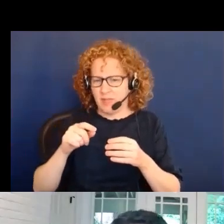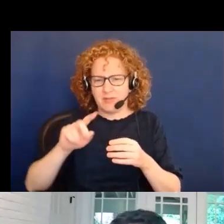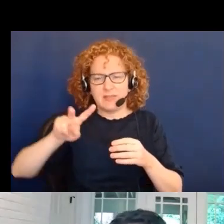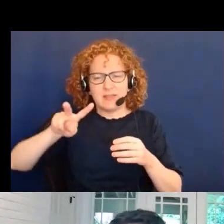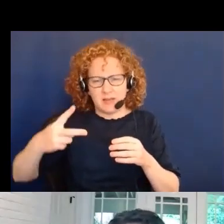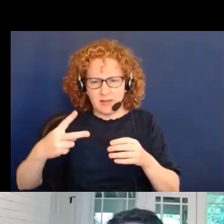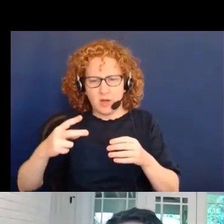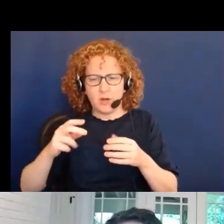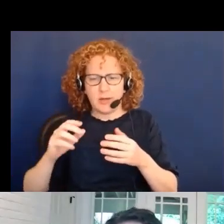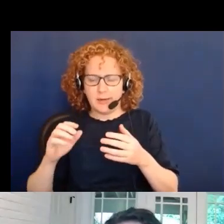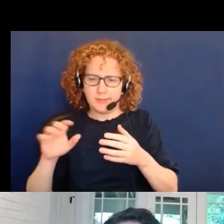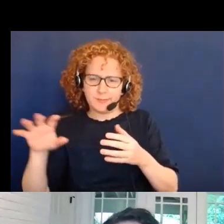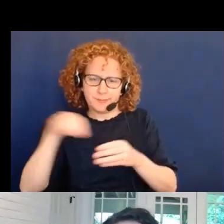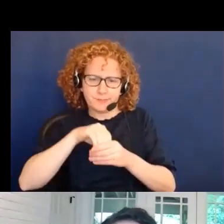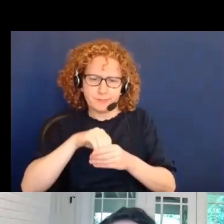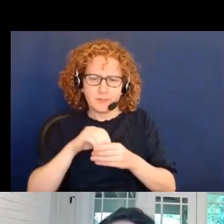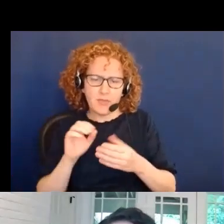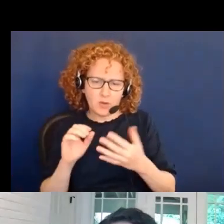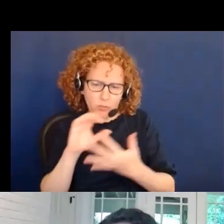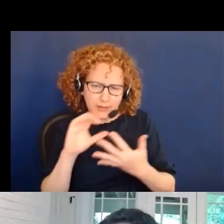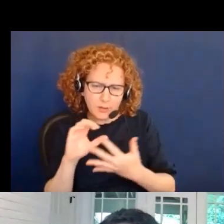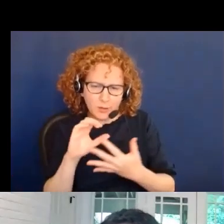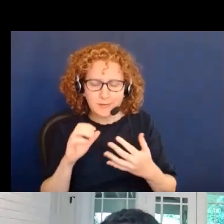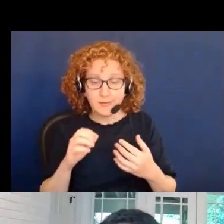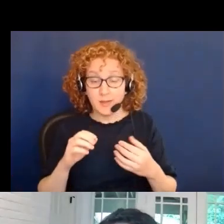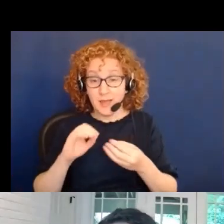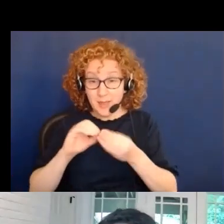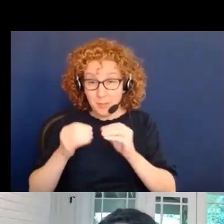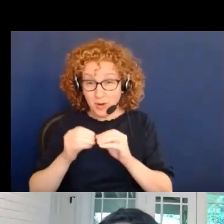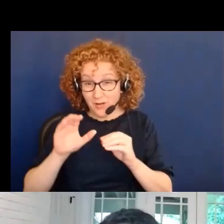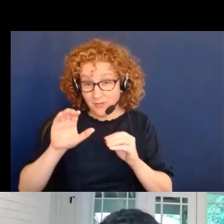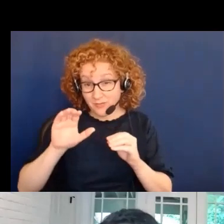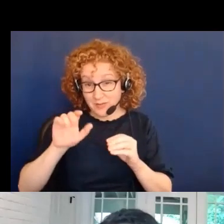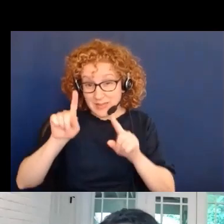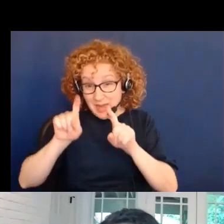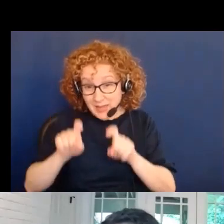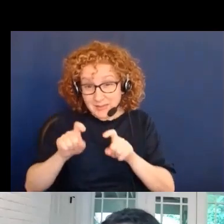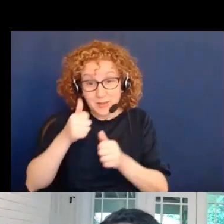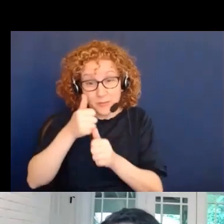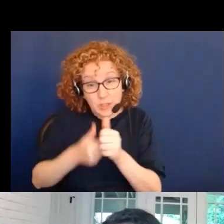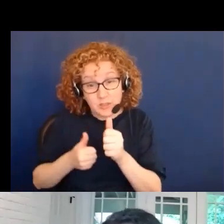conducted per capita and the test to case ratio and that's important because we want to make sure